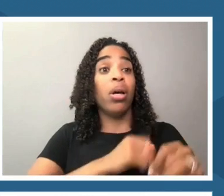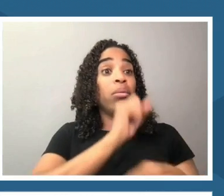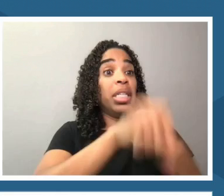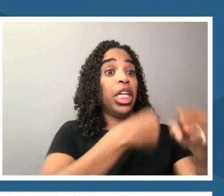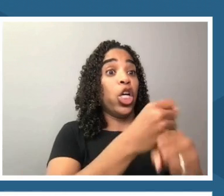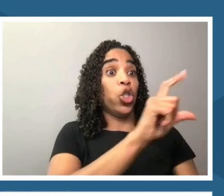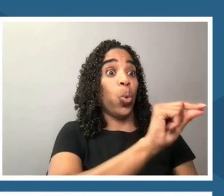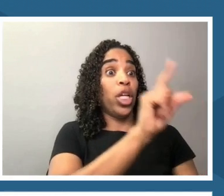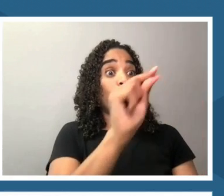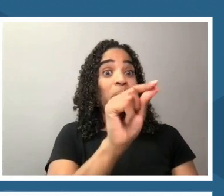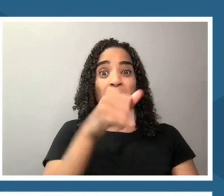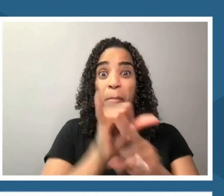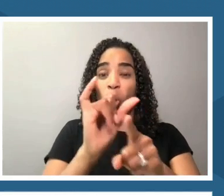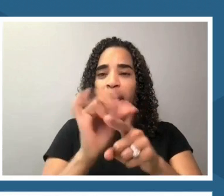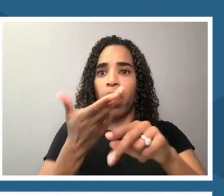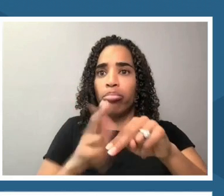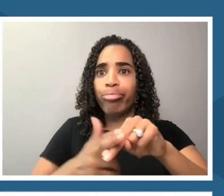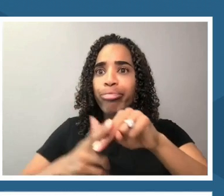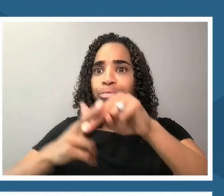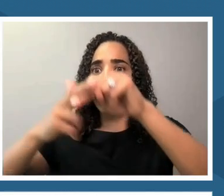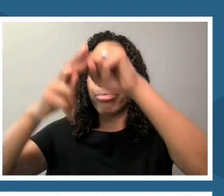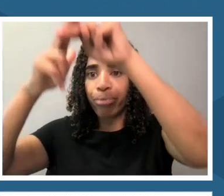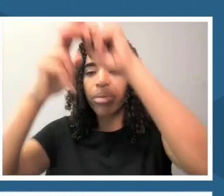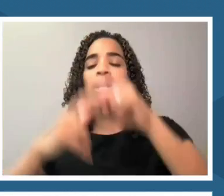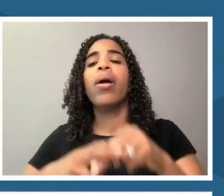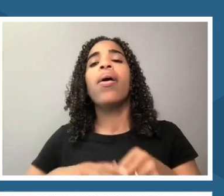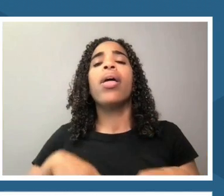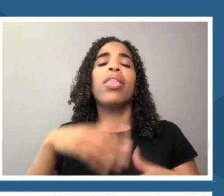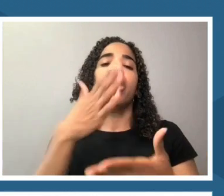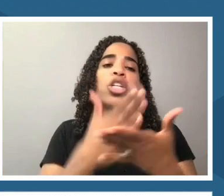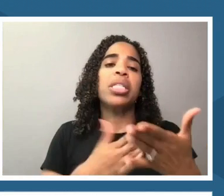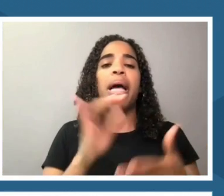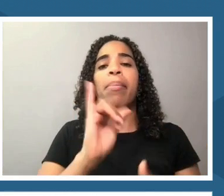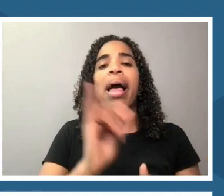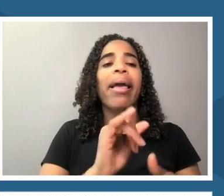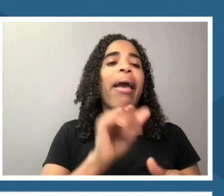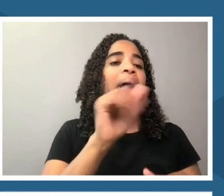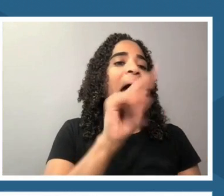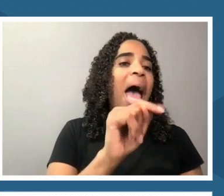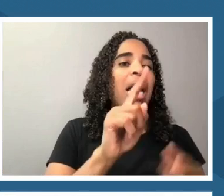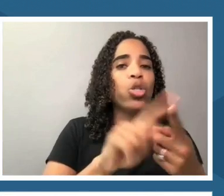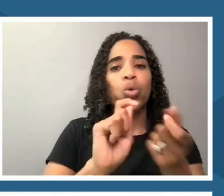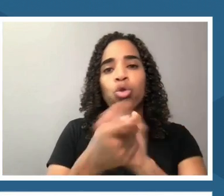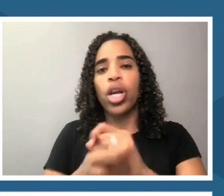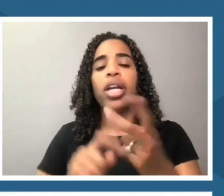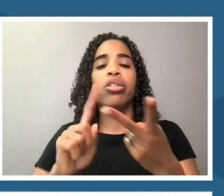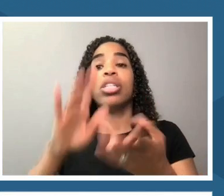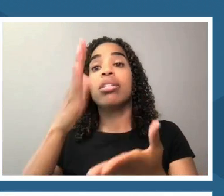thanks to amazing groups like stop api hate back to change and so many others